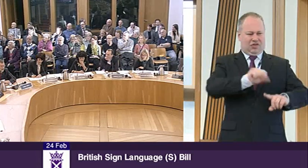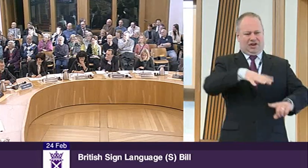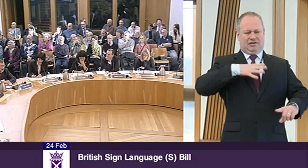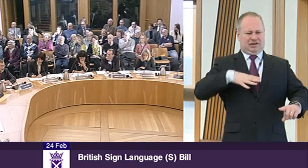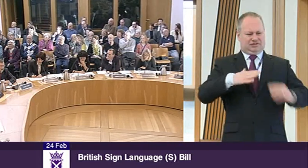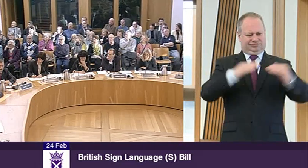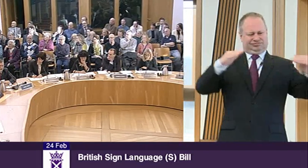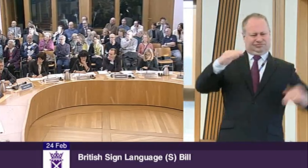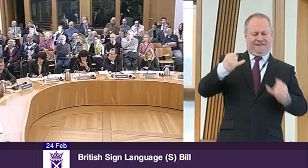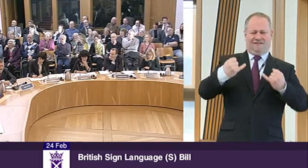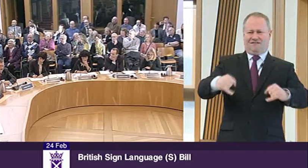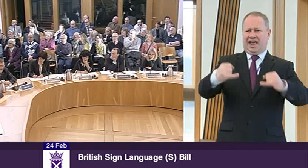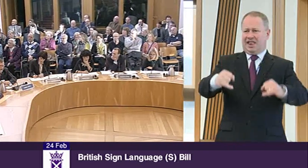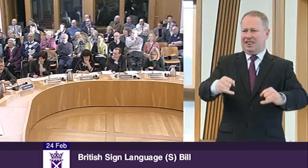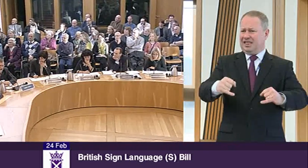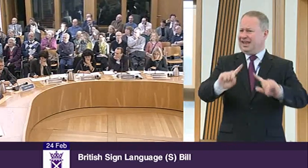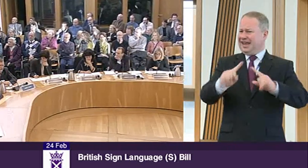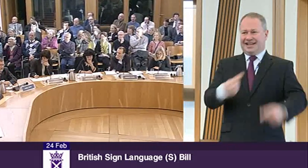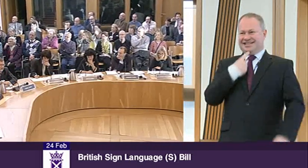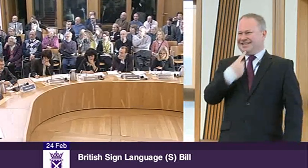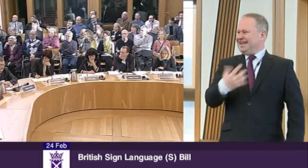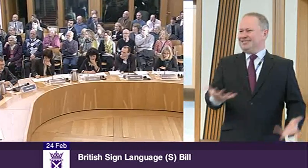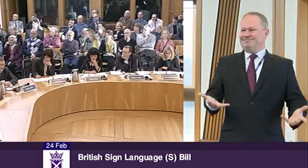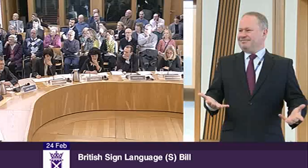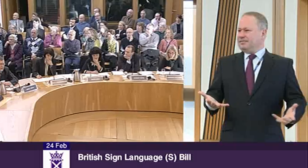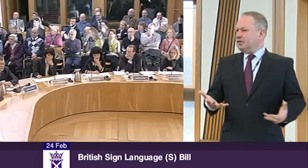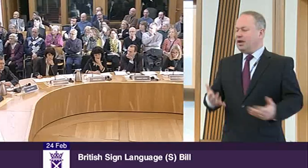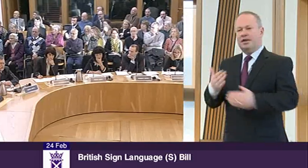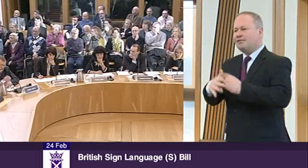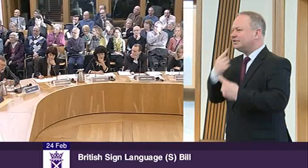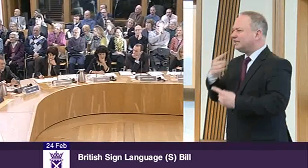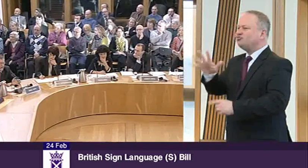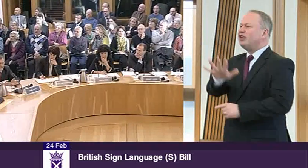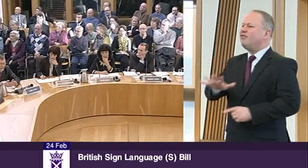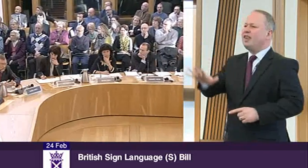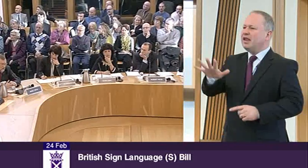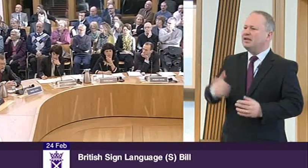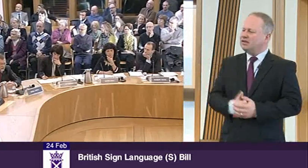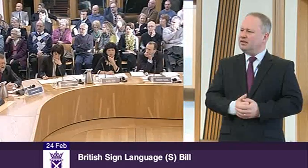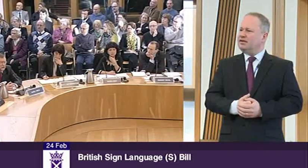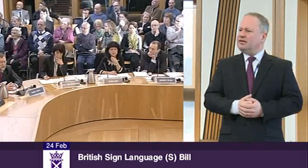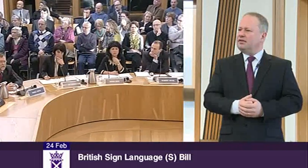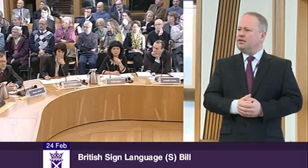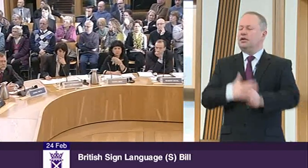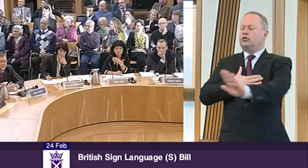are not being addressed by the NHS in Scotland generally. Siobhan McMahon: No one said “generally”. Nigel Firth: Well, I think you have to look—